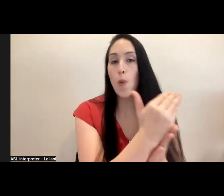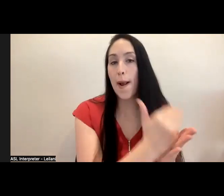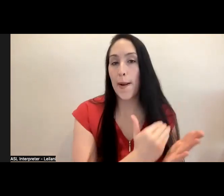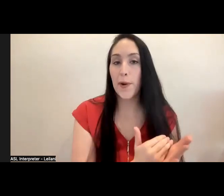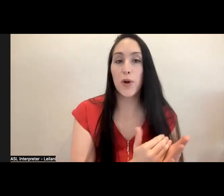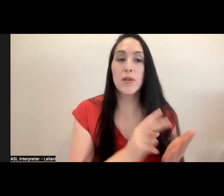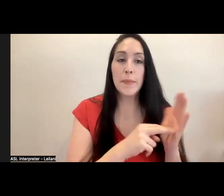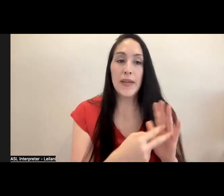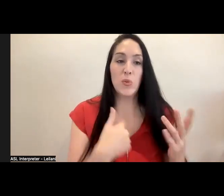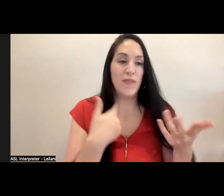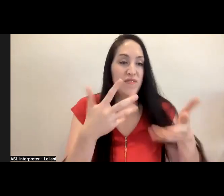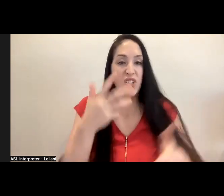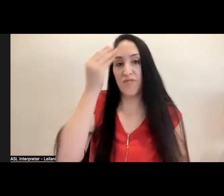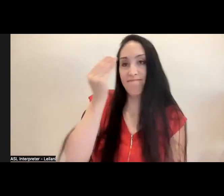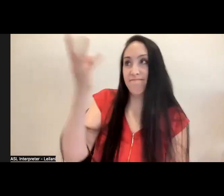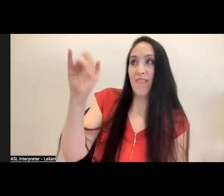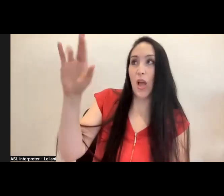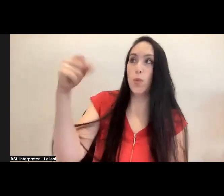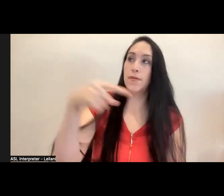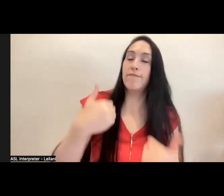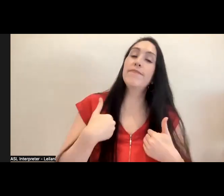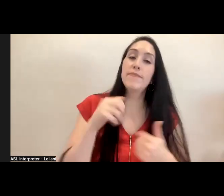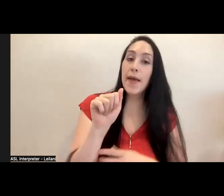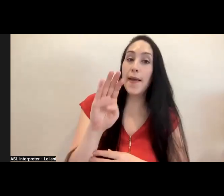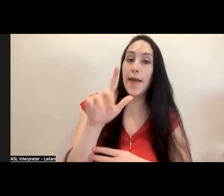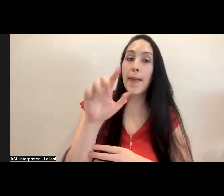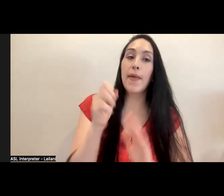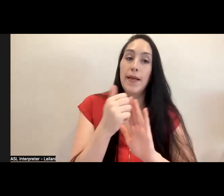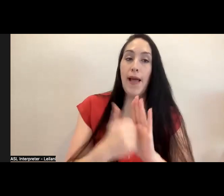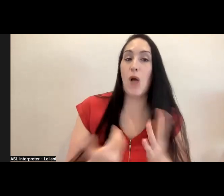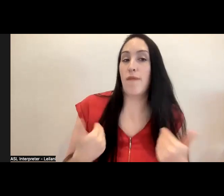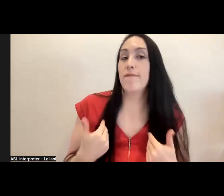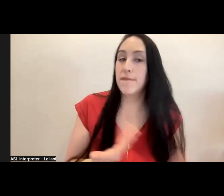you had one of these people working. 11:23:31 And so with that, I want to tackle